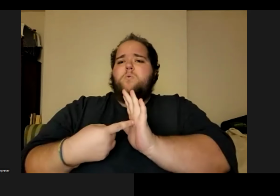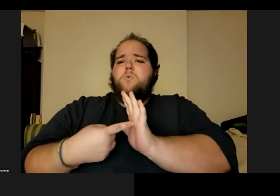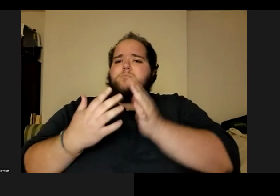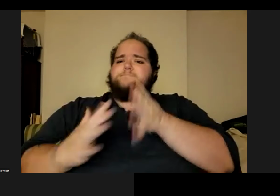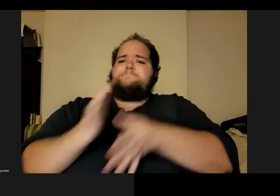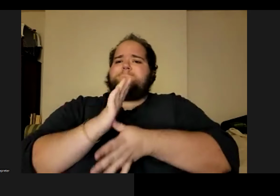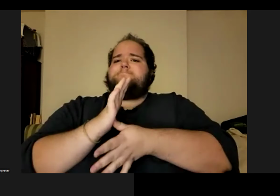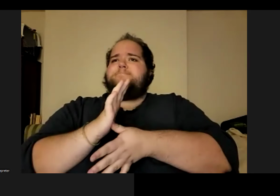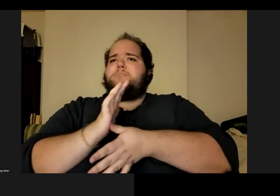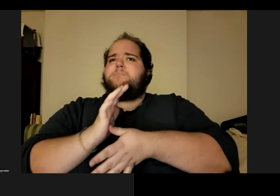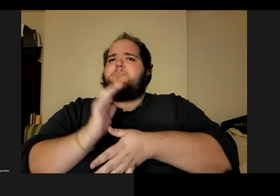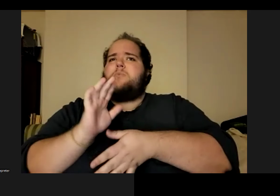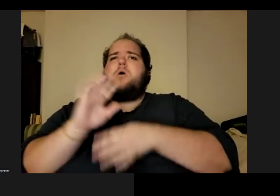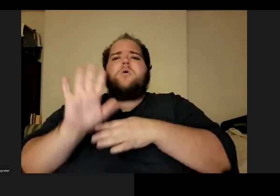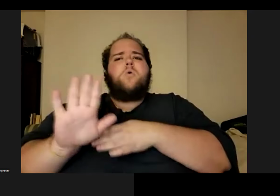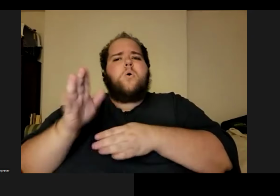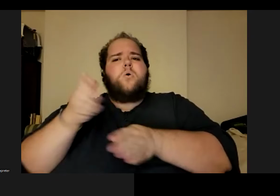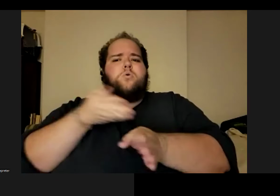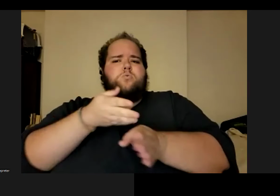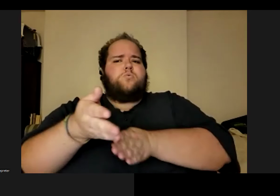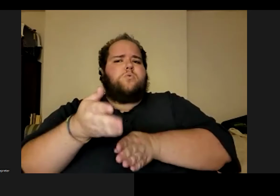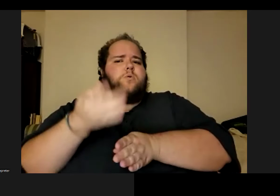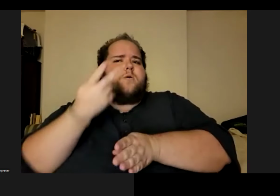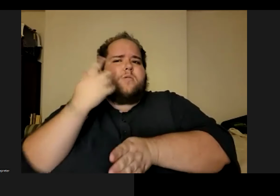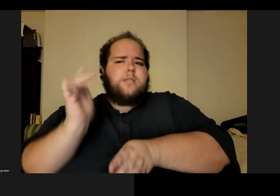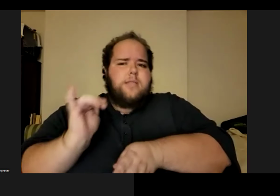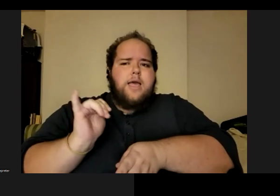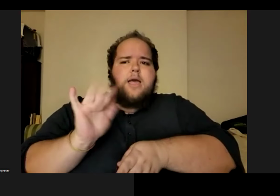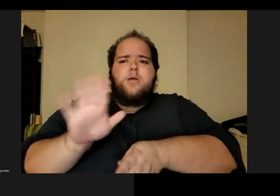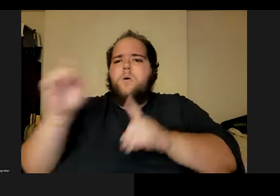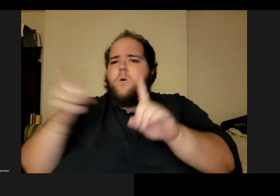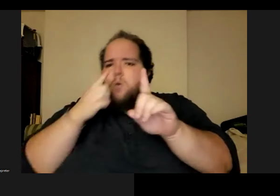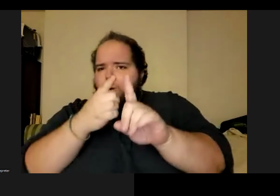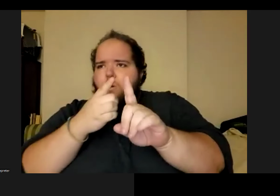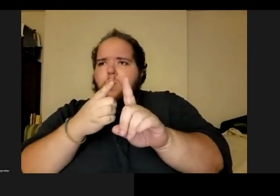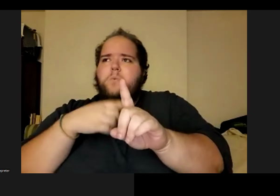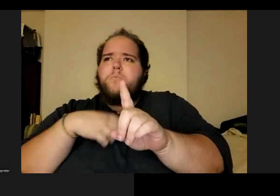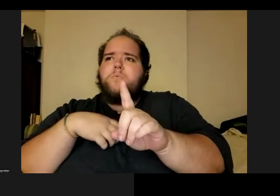career and also that, you know, you've got continuing education going on privately.